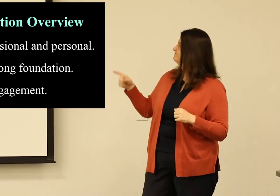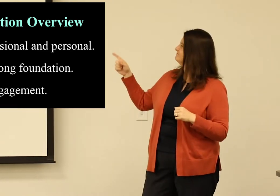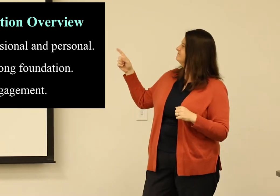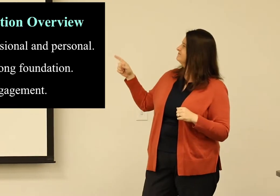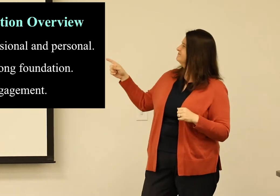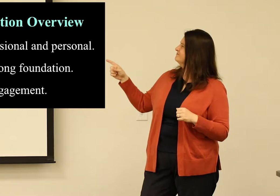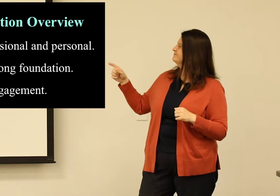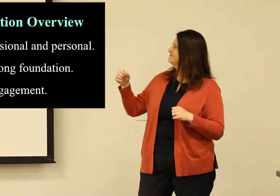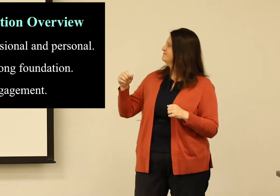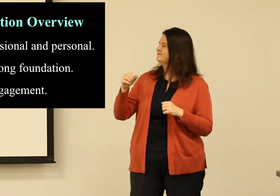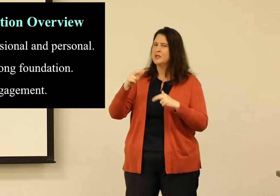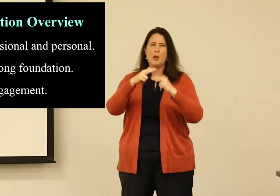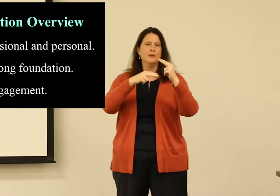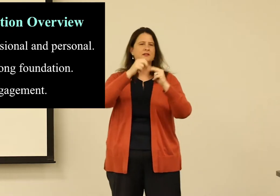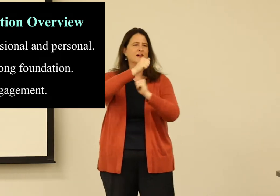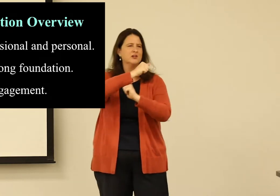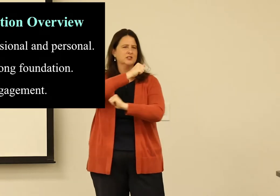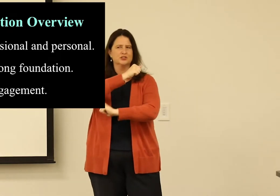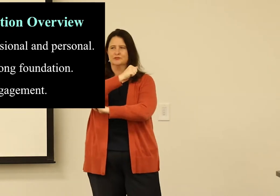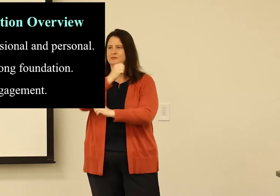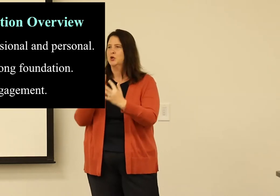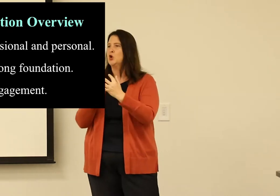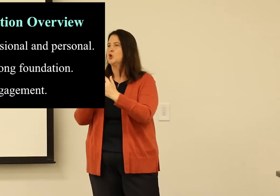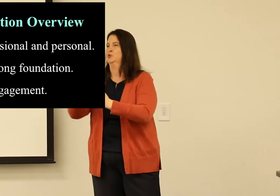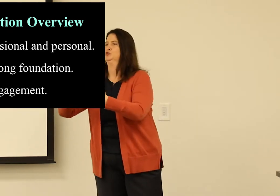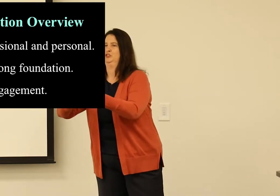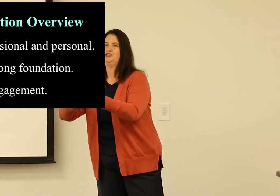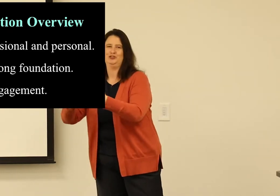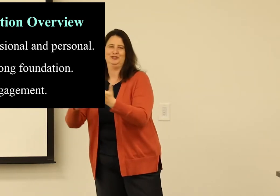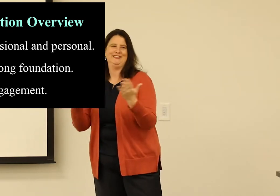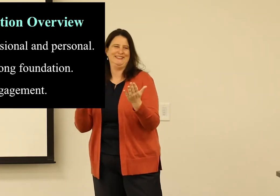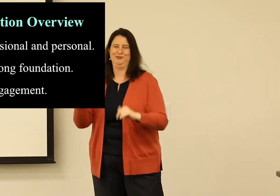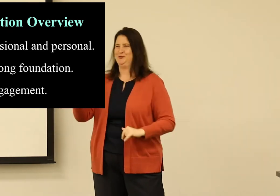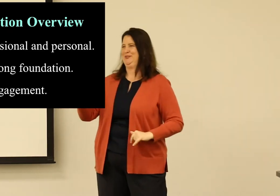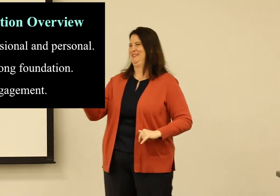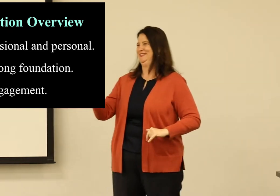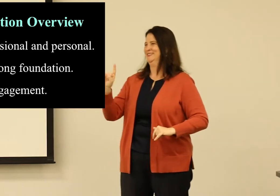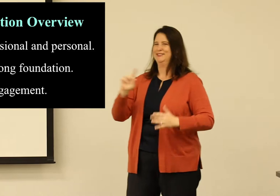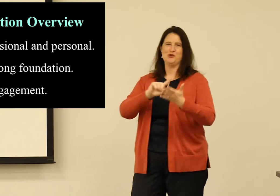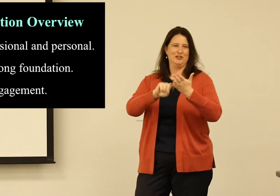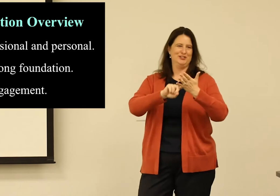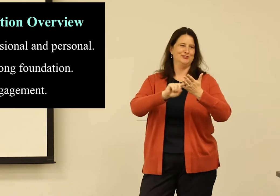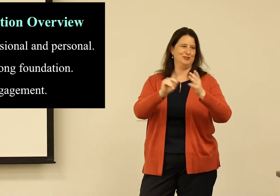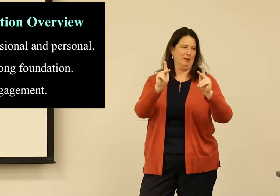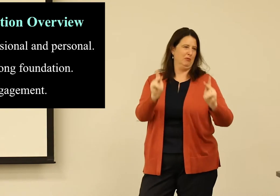What does that even mean? I'm going to talk to you about building a foundation through research, obviously.